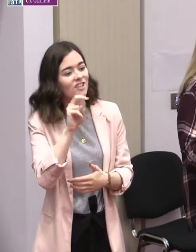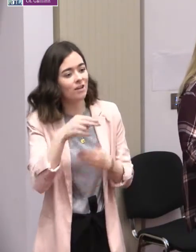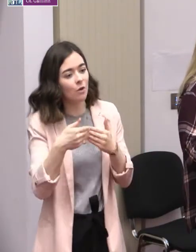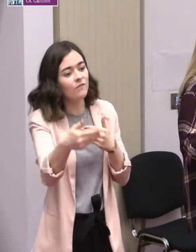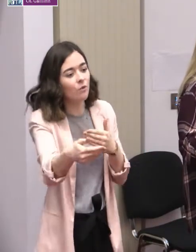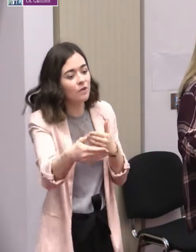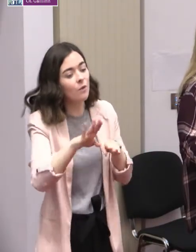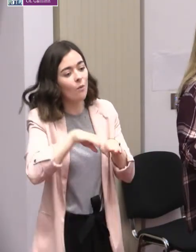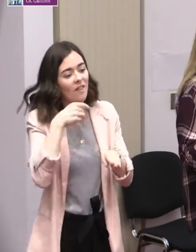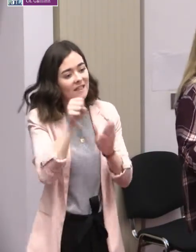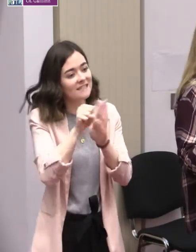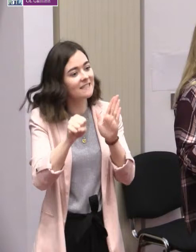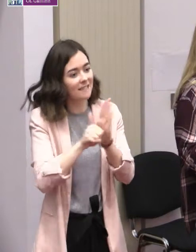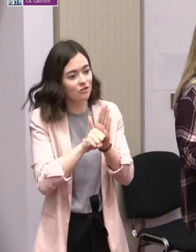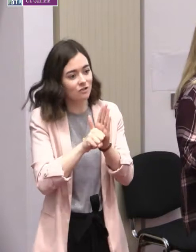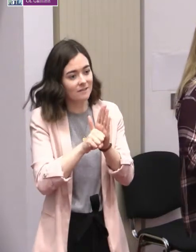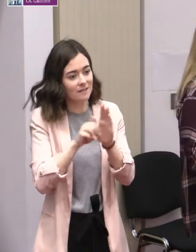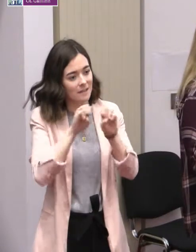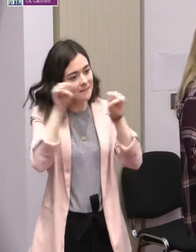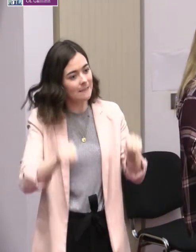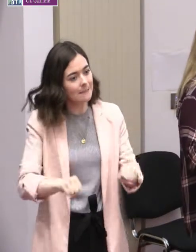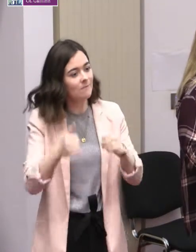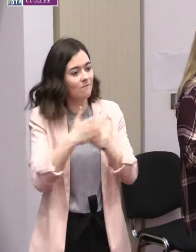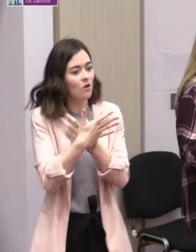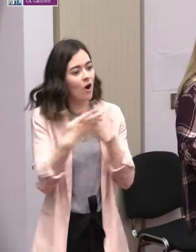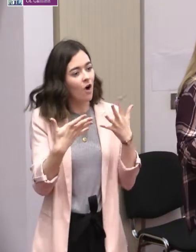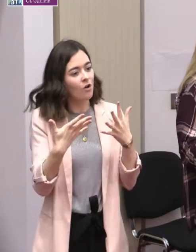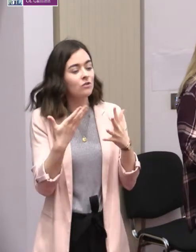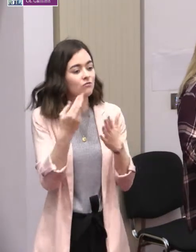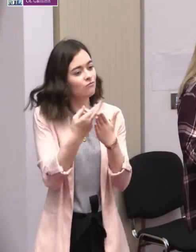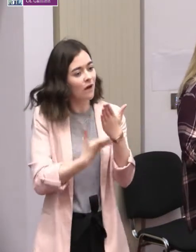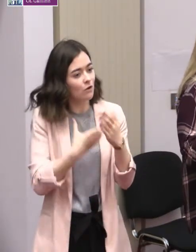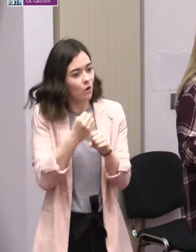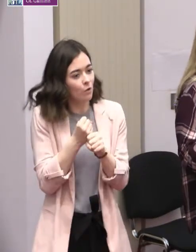mechanism for all.